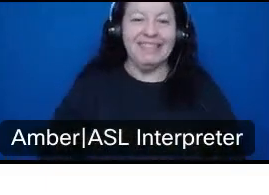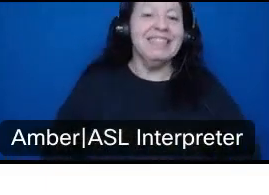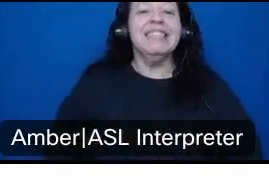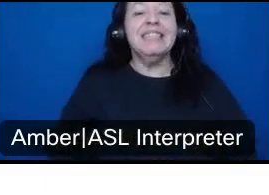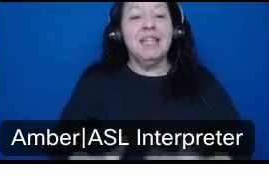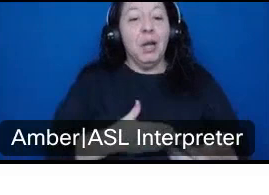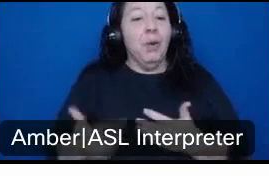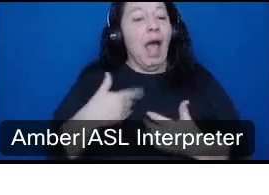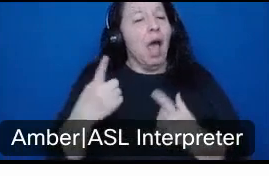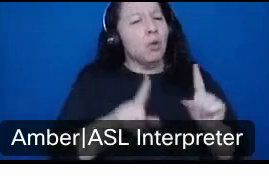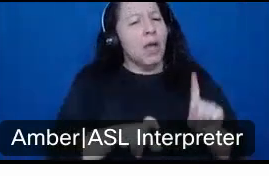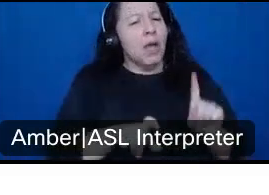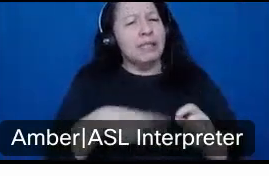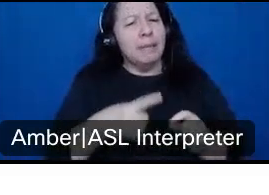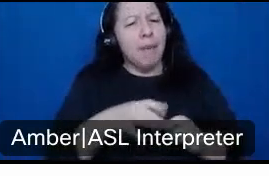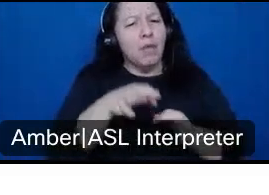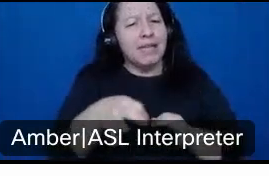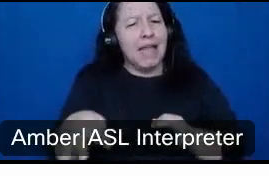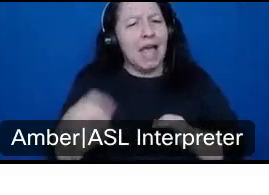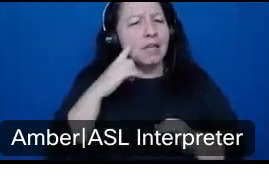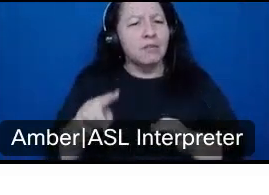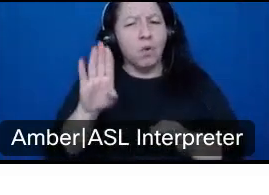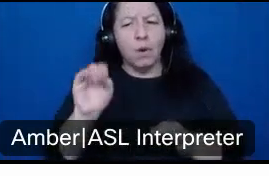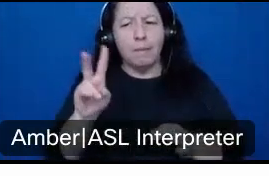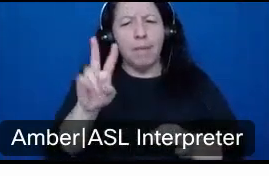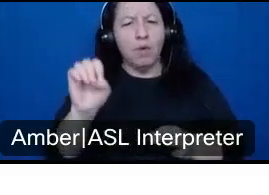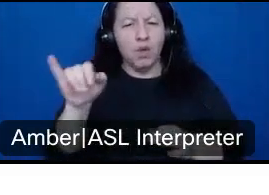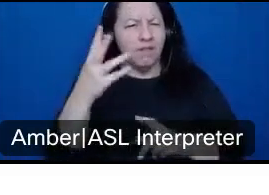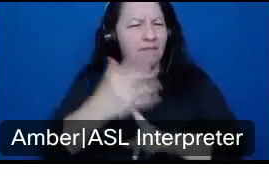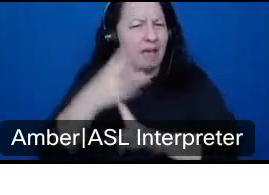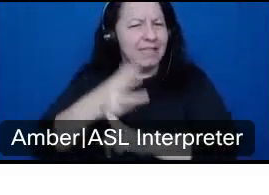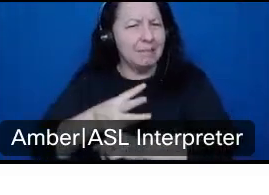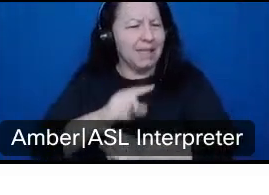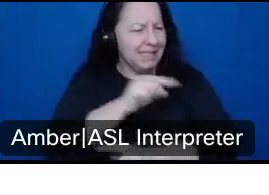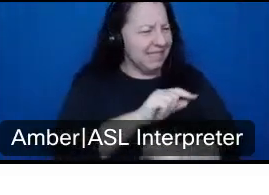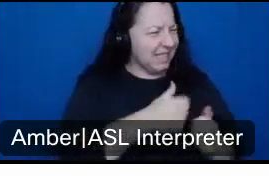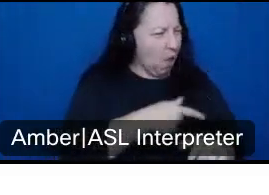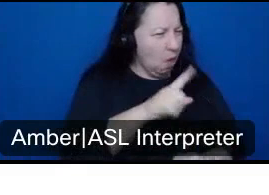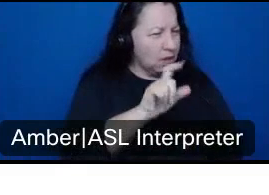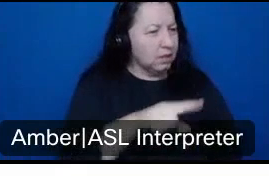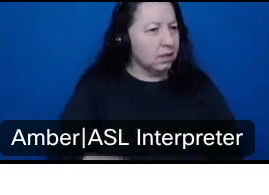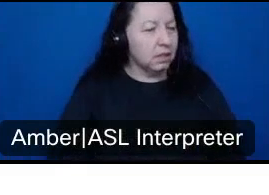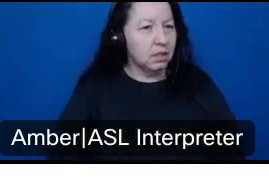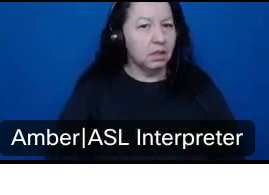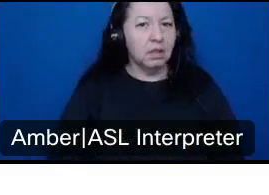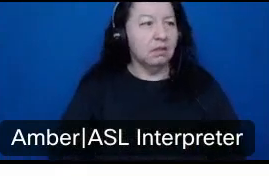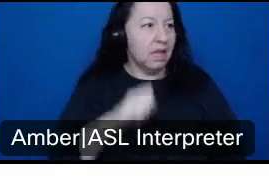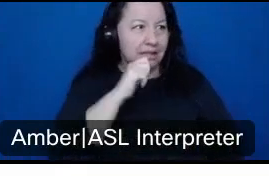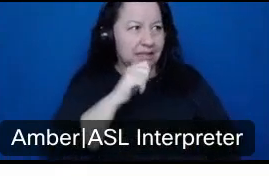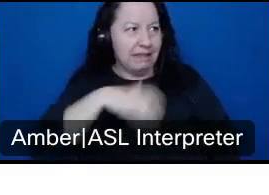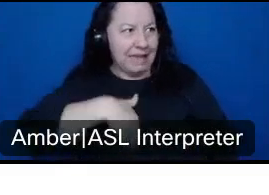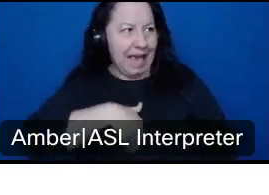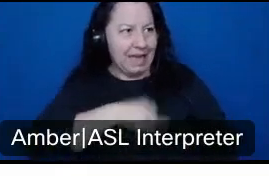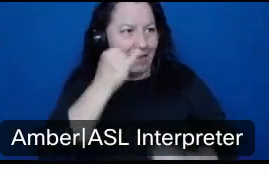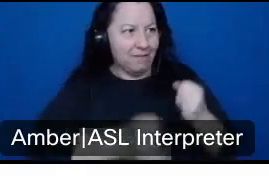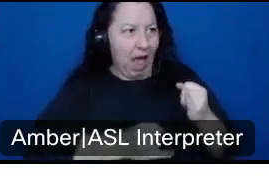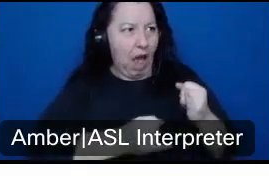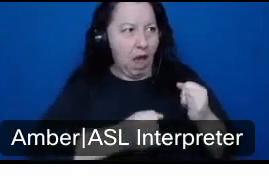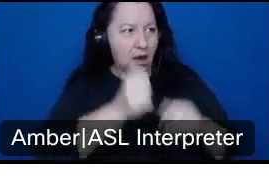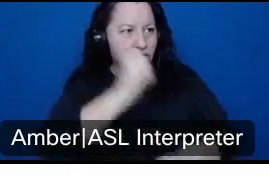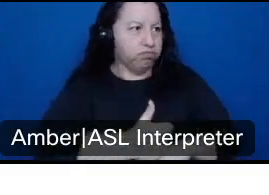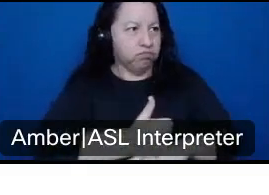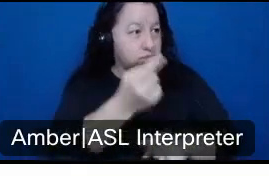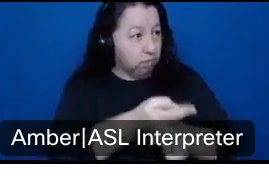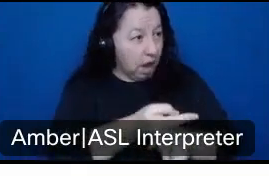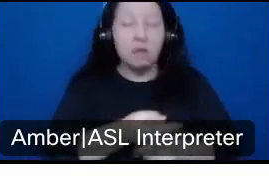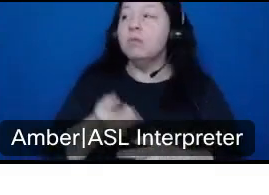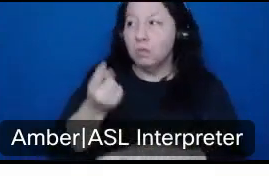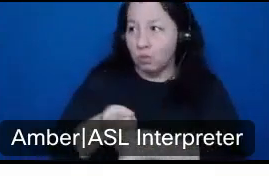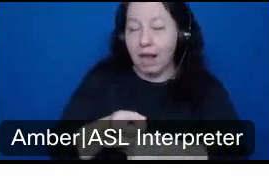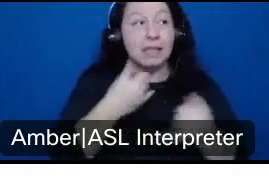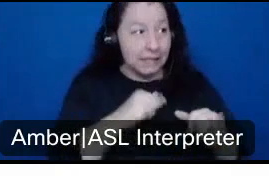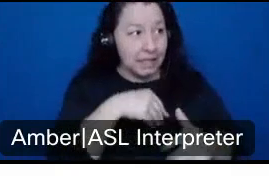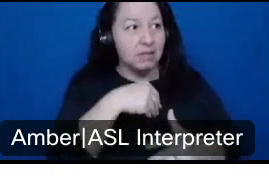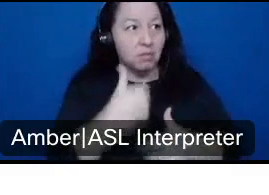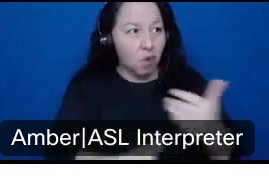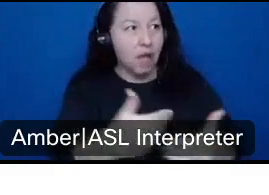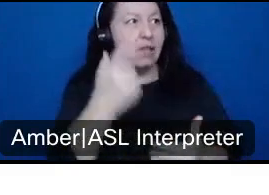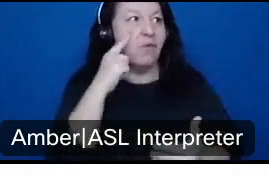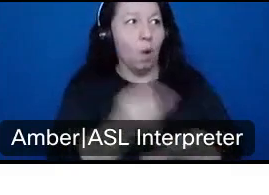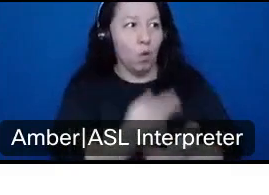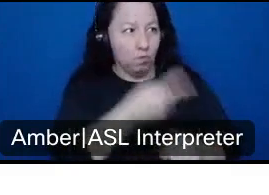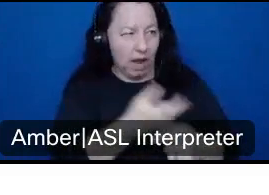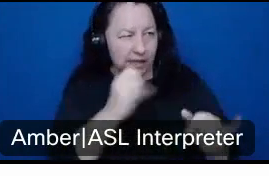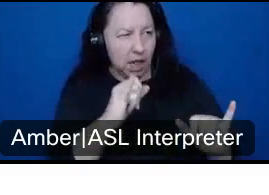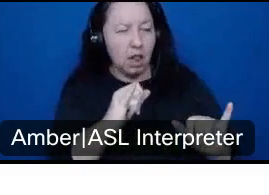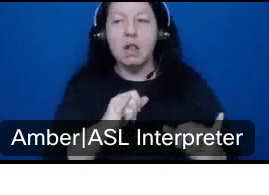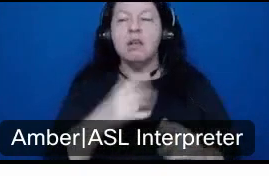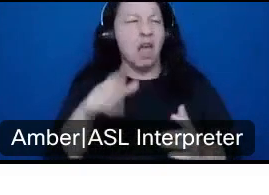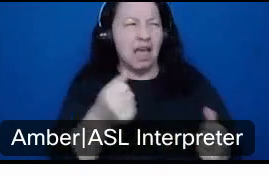That'll be used 5 or 6 months. This is how long it hasn't even been finalized yet right? So, the process of approval, correct? And it's all because of some ridiculous fear.